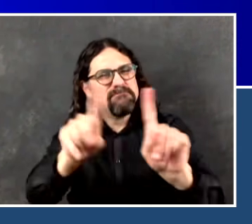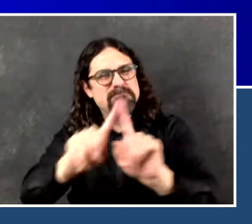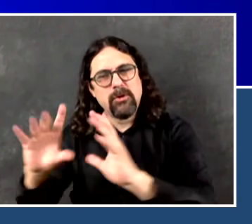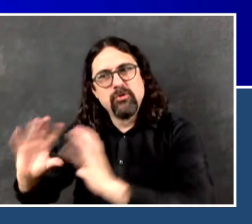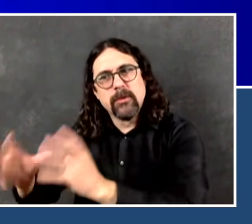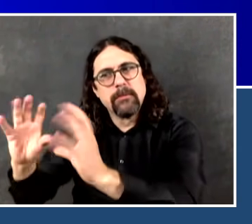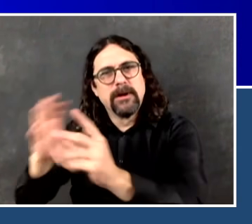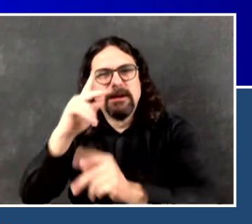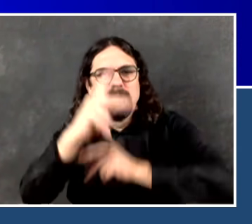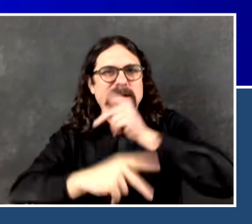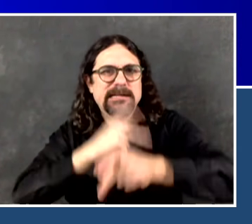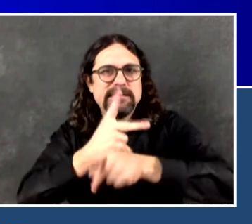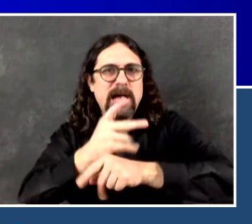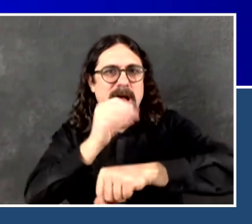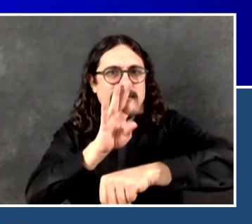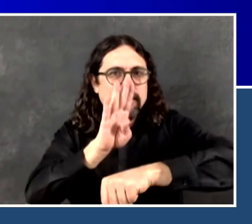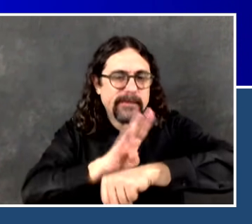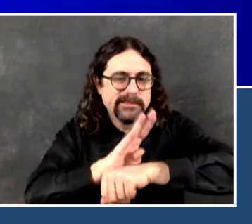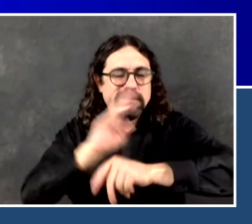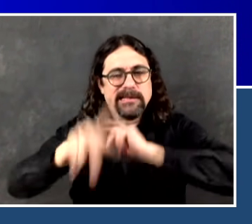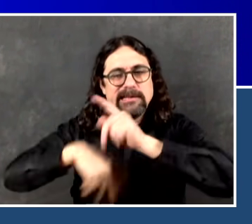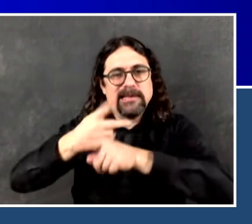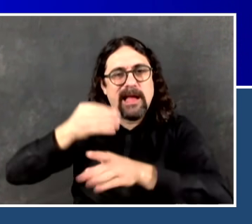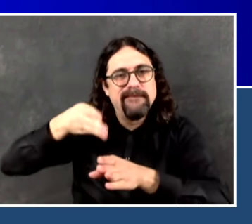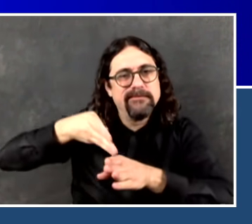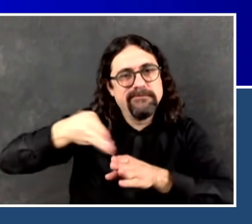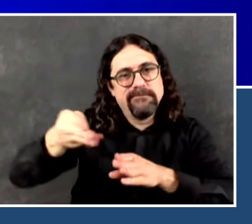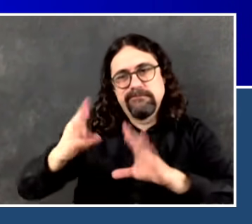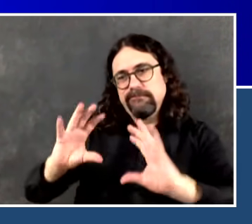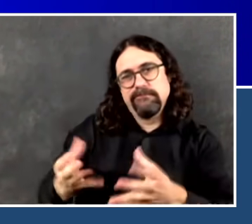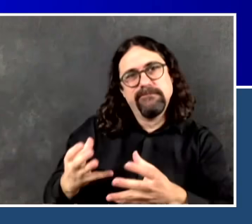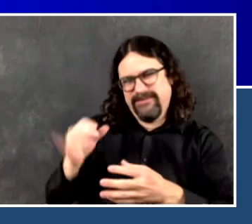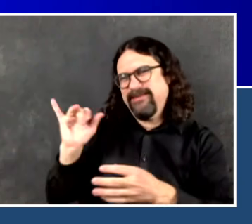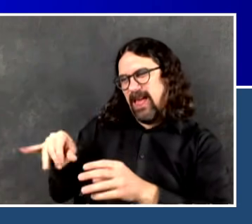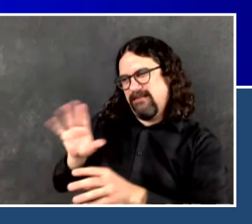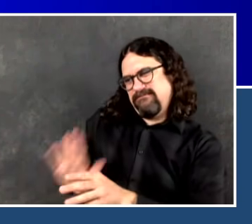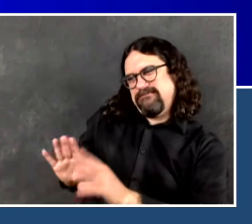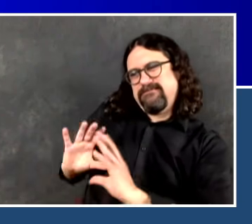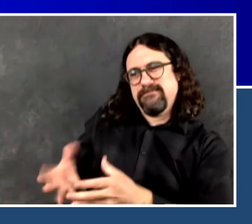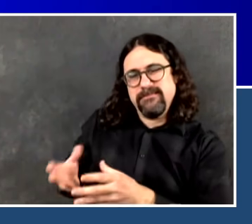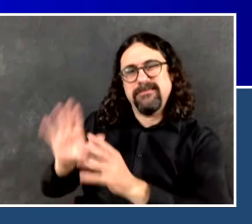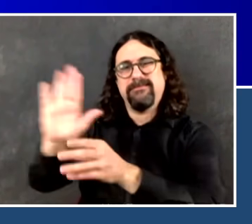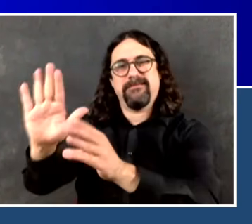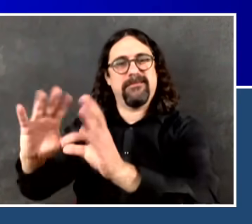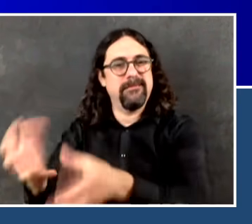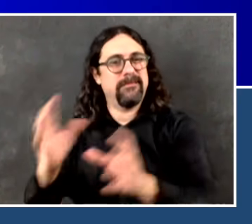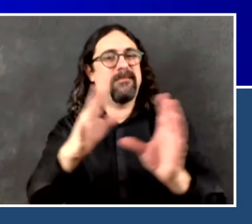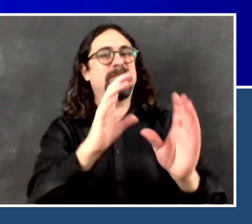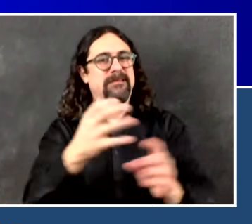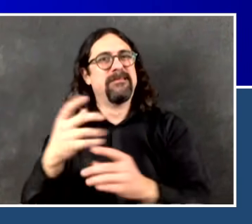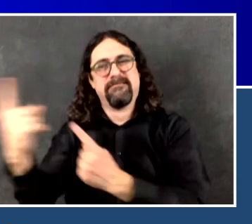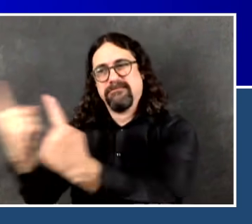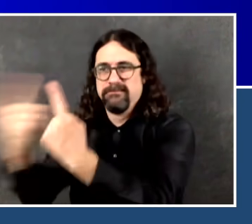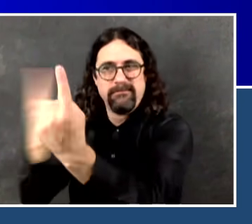ANDHE ATHL ARCE . IT'S CRUCIAL IN THIS FIGHT AND WE CENTER TO MAKE SURE IT'S STRONG FOR THE FUTURE. E WDO'TN KNOW WHAT THE FUTU RE BRINGS. IT'SA CUCRI AL